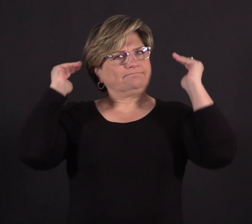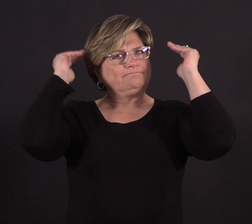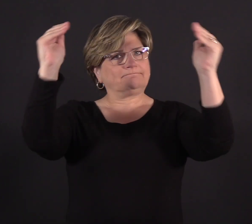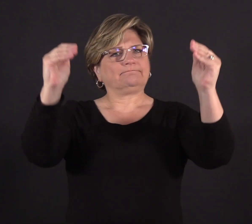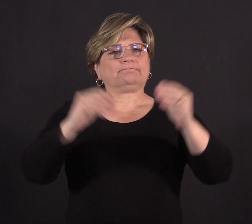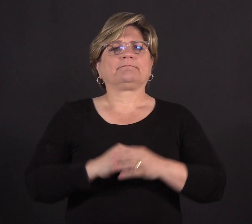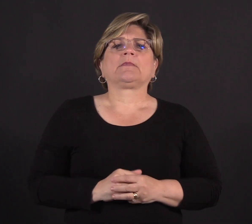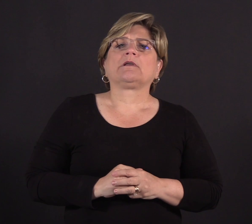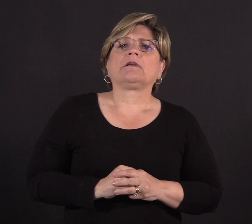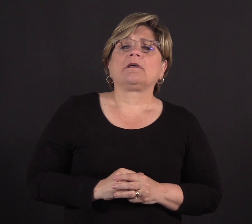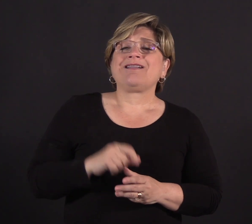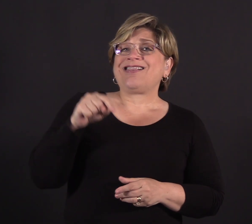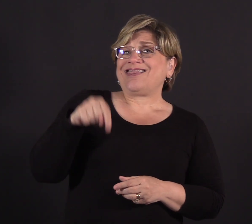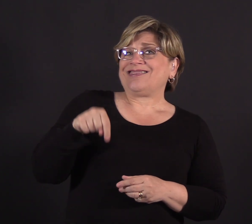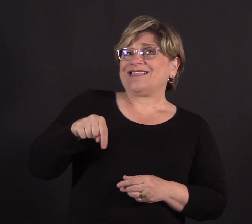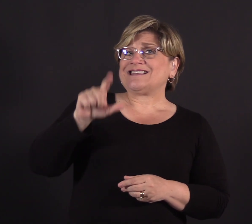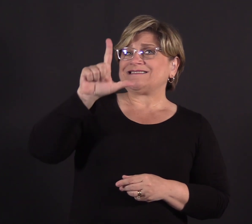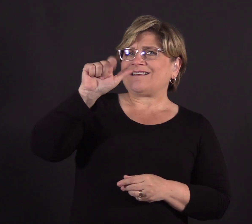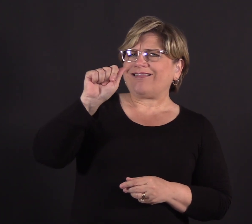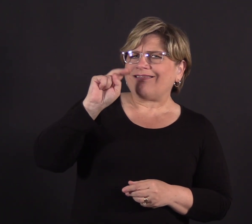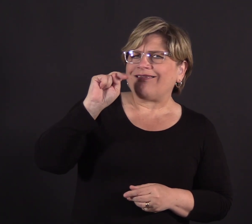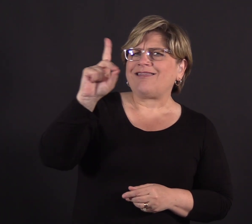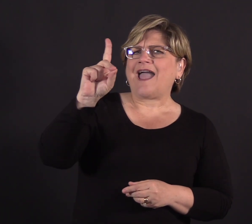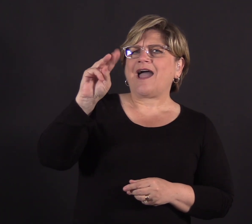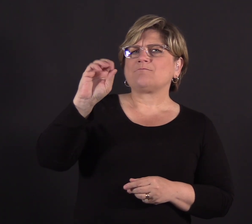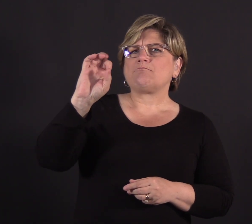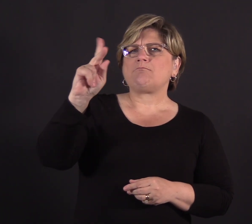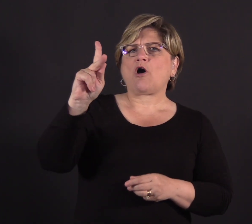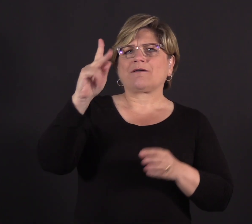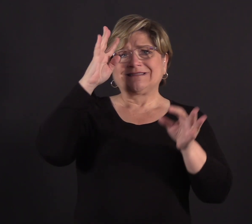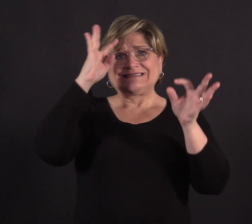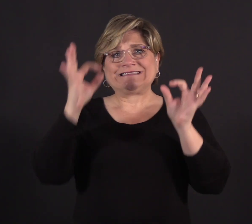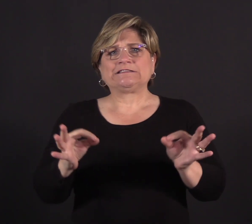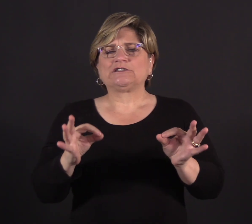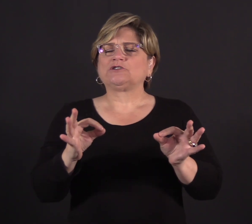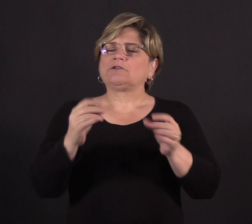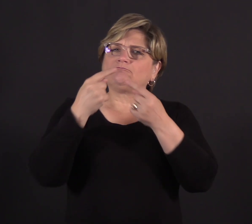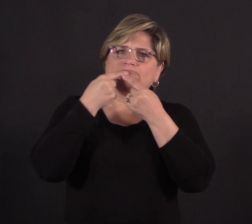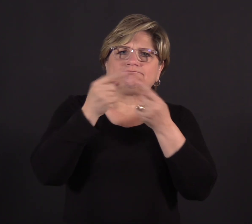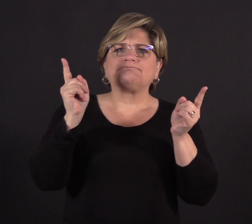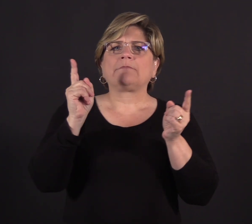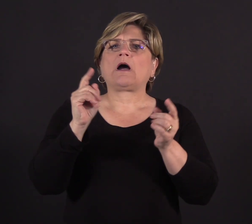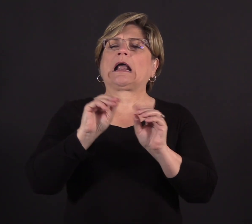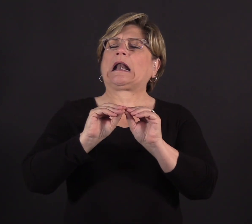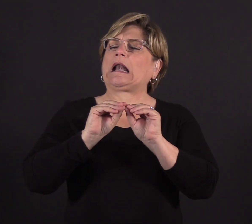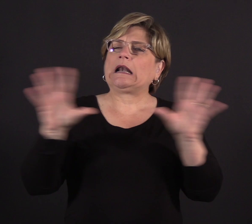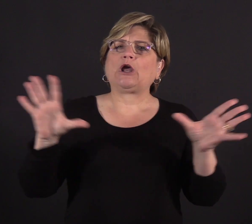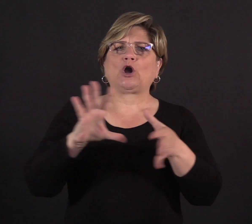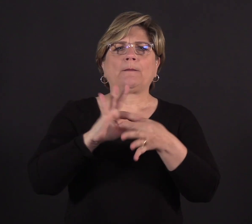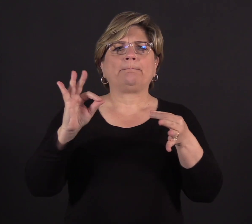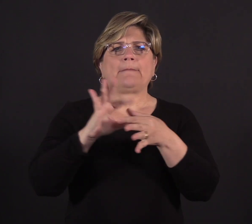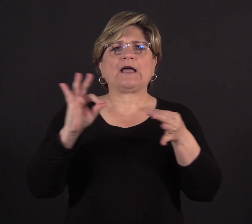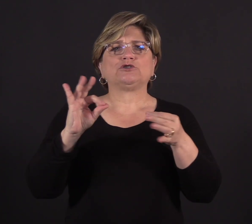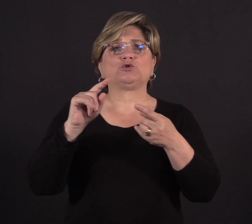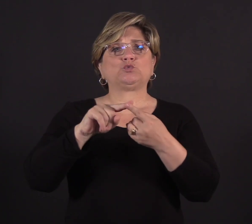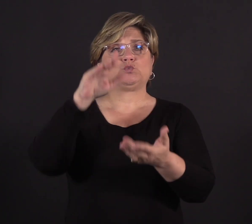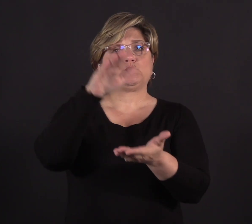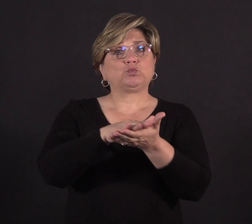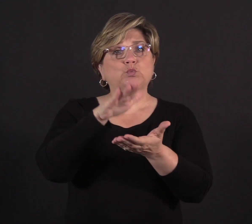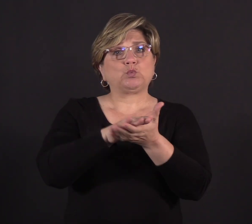advancement. This landmark decision conveys a clear message to school districts, students,